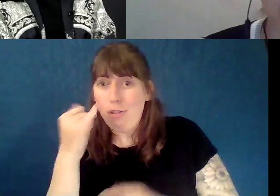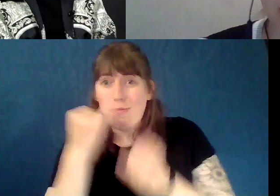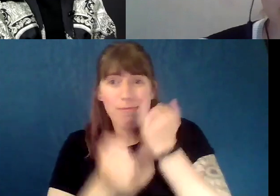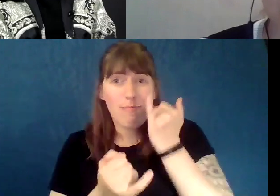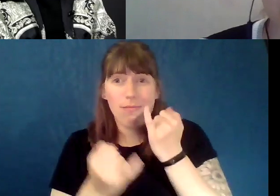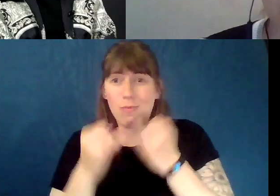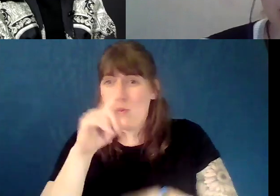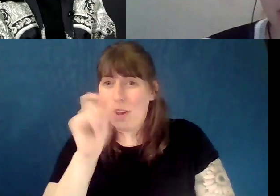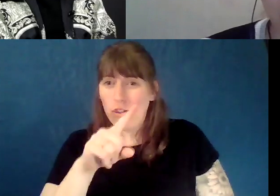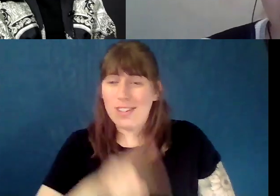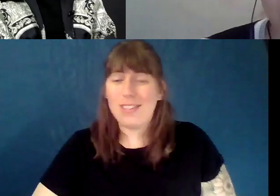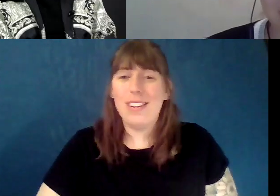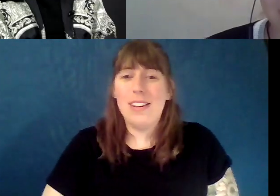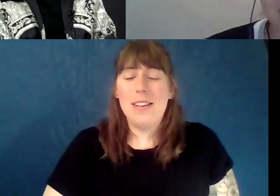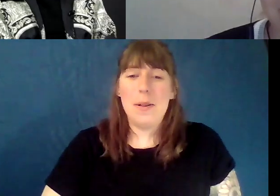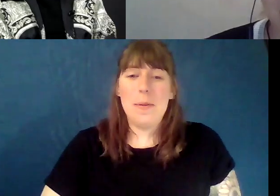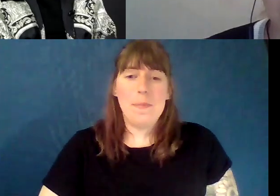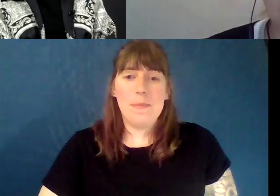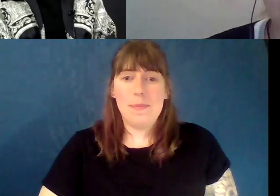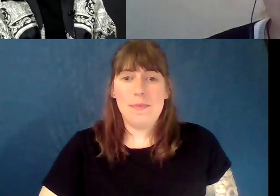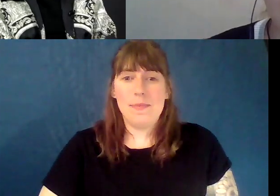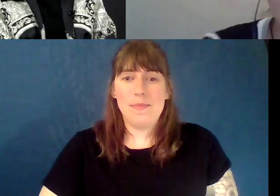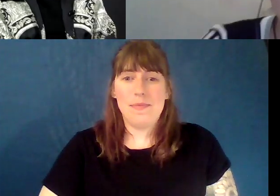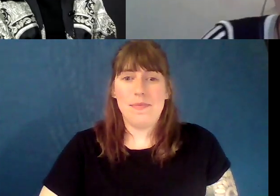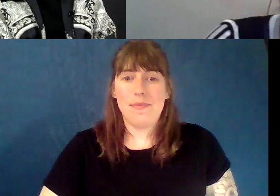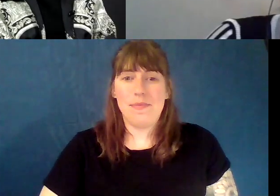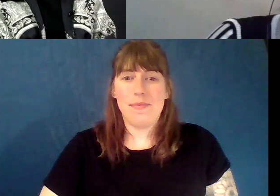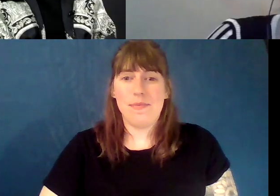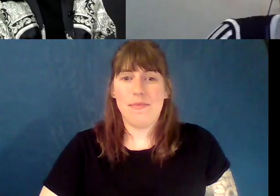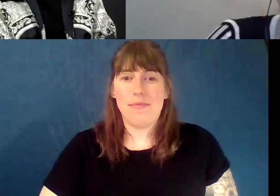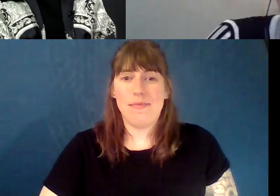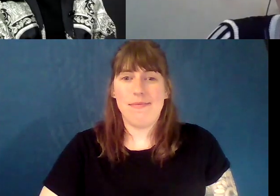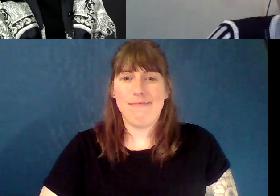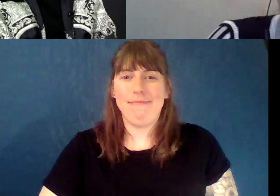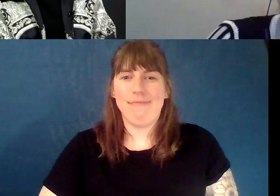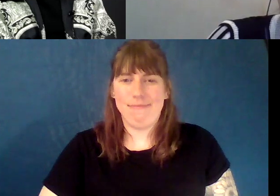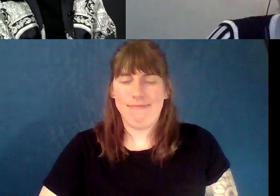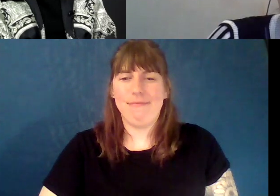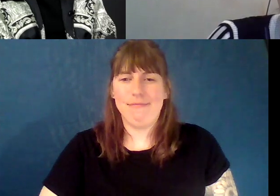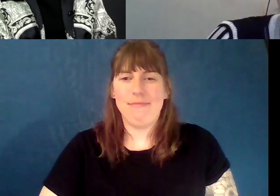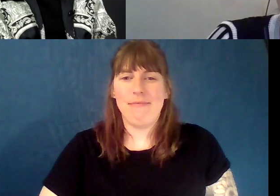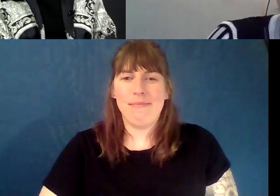wants to raise any questions and add to the discussion.